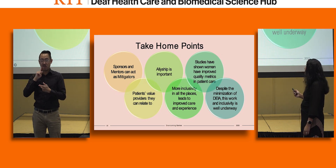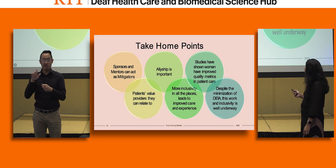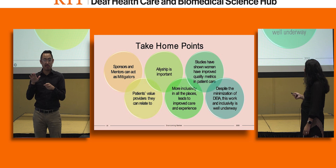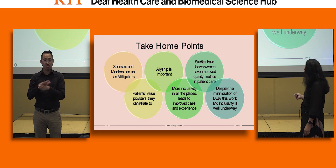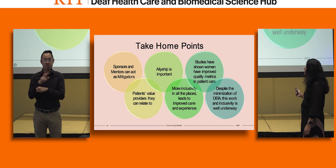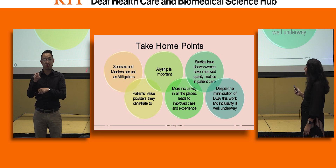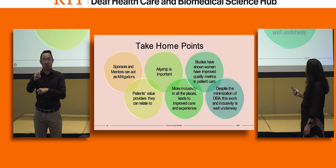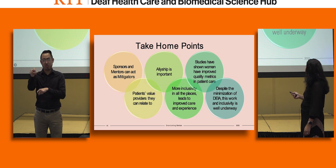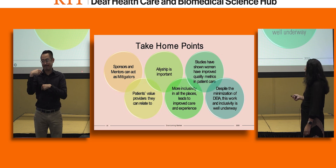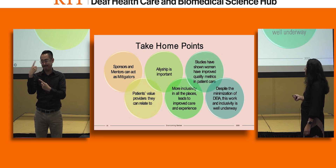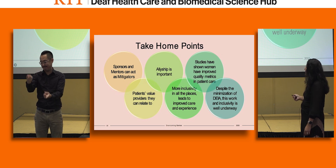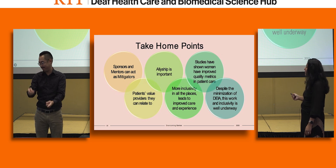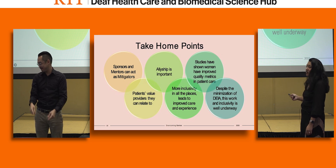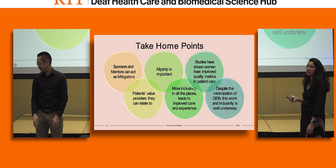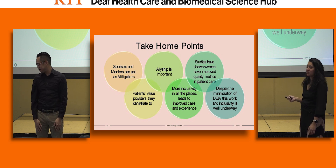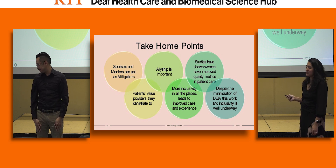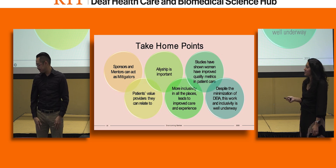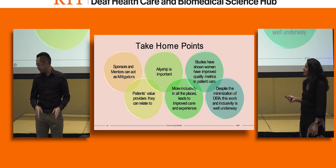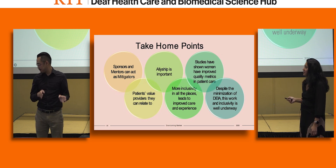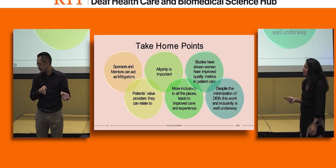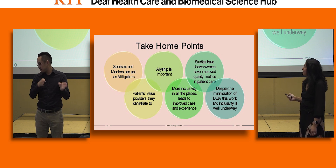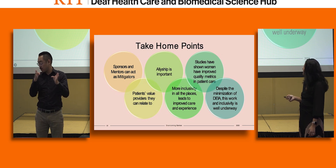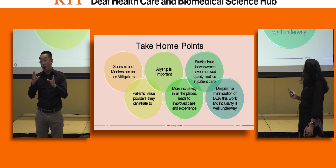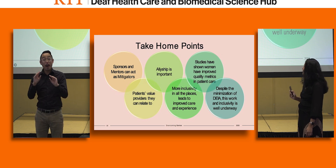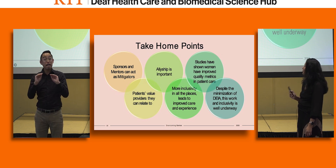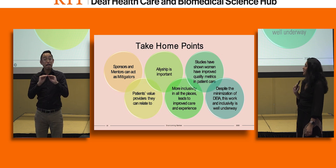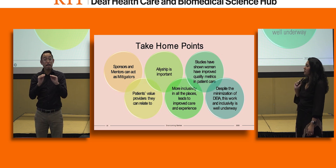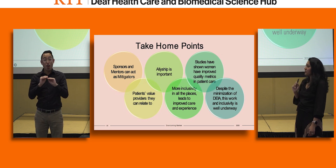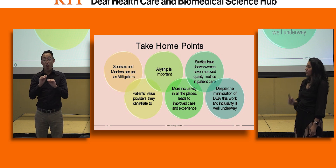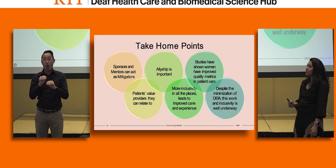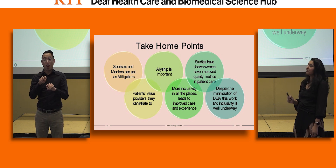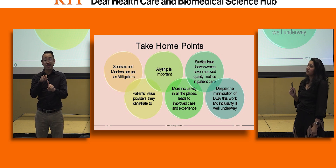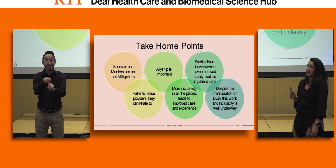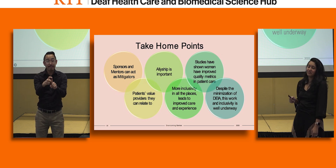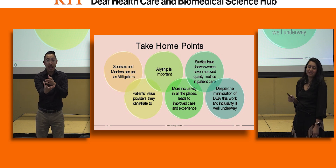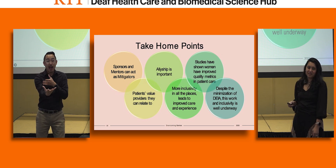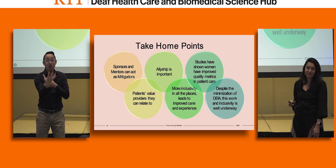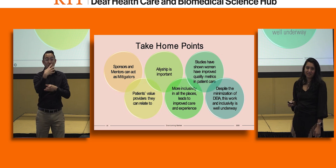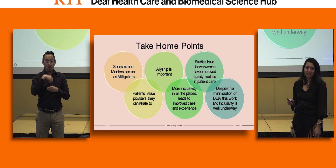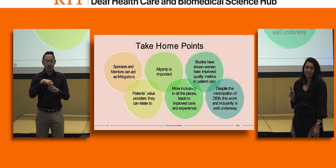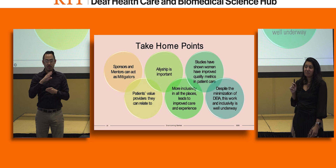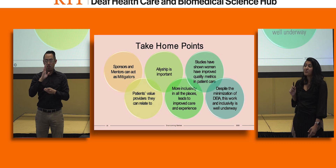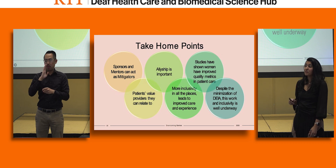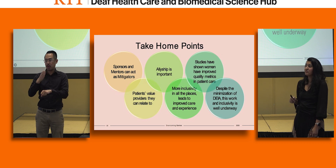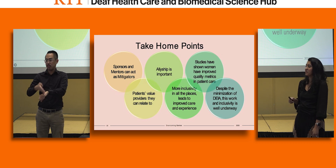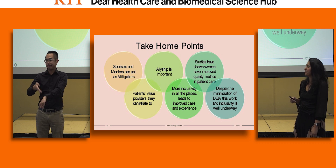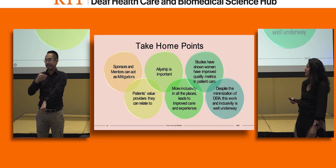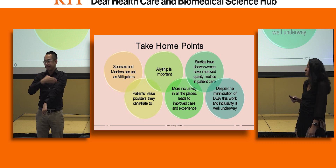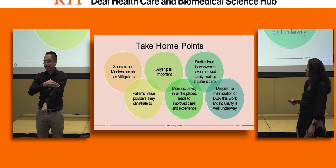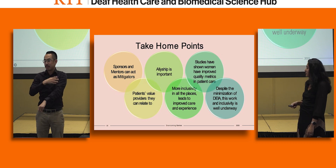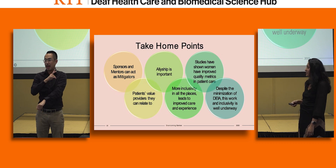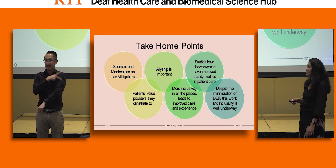More inclusivity in all the places leads to improved patient care, improved patient experience,